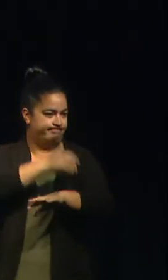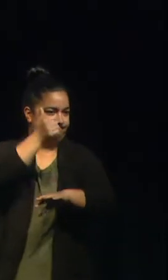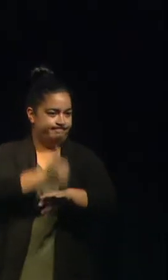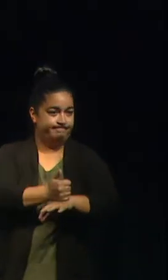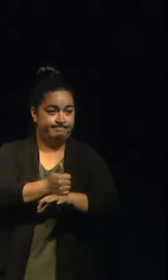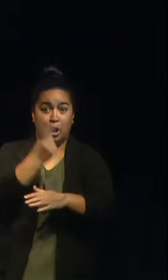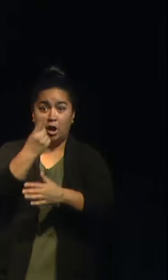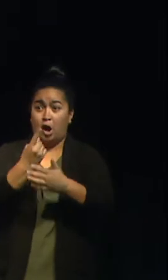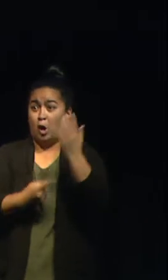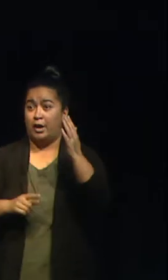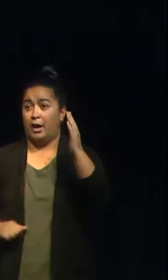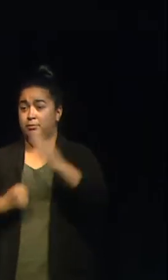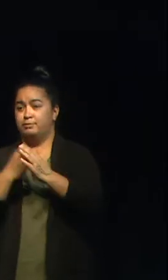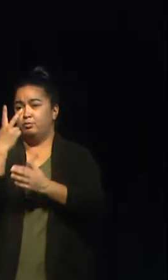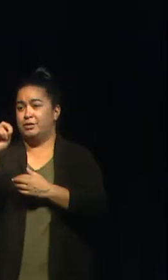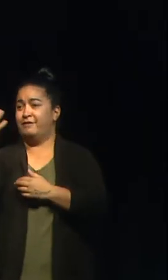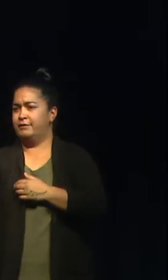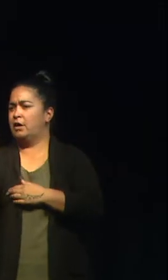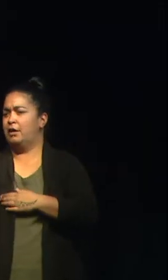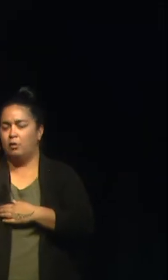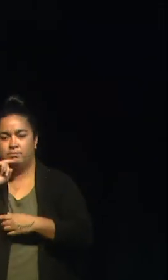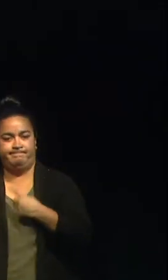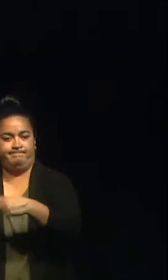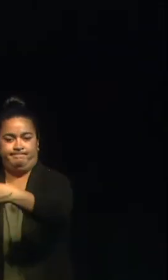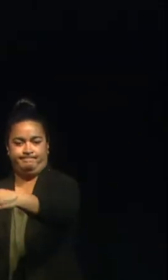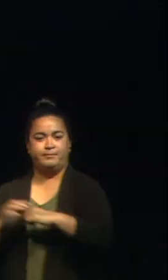it keeps going. So I'll talk about what the opportunity is.